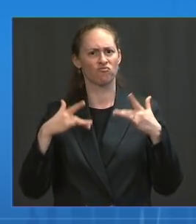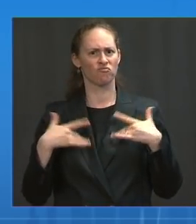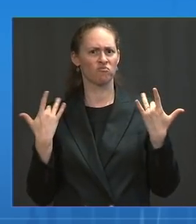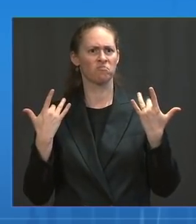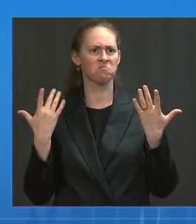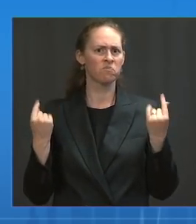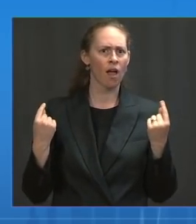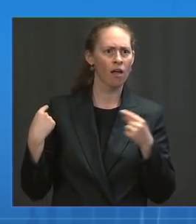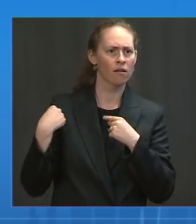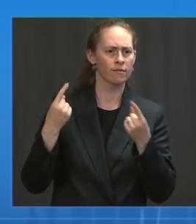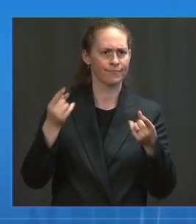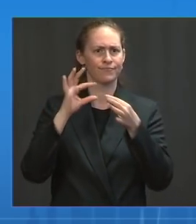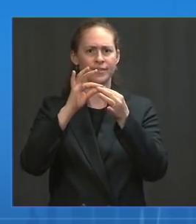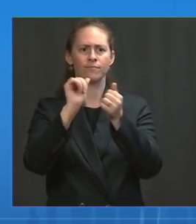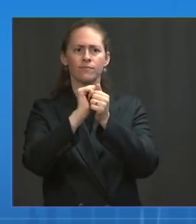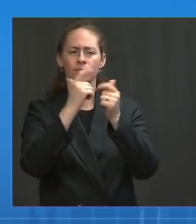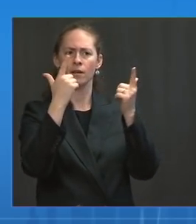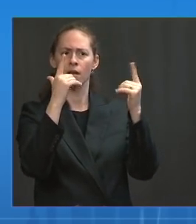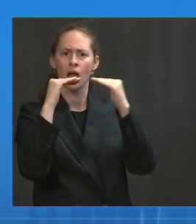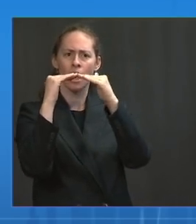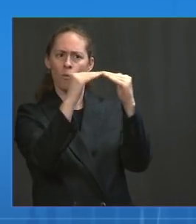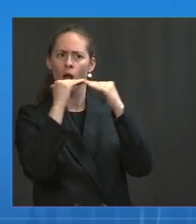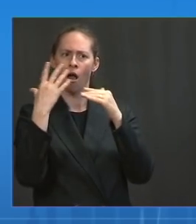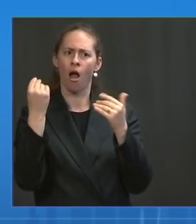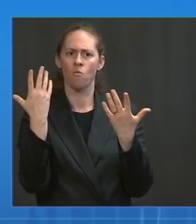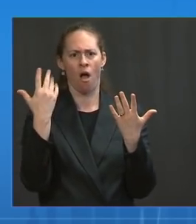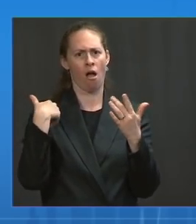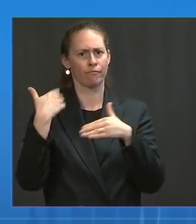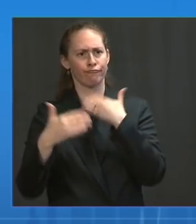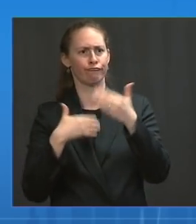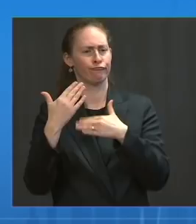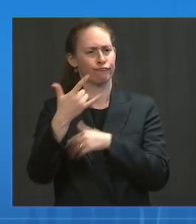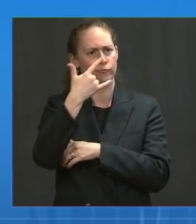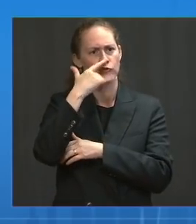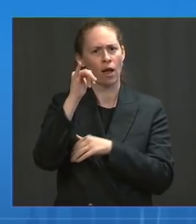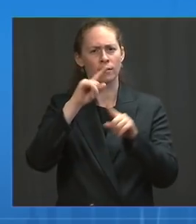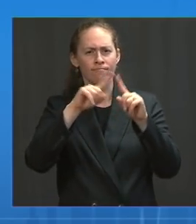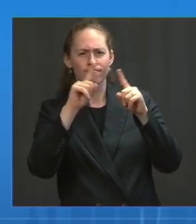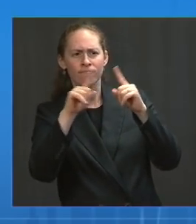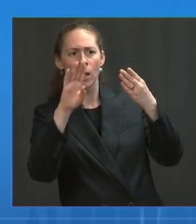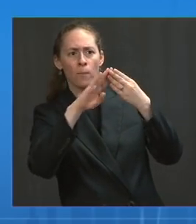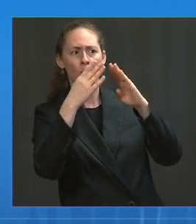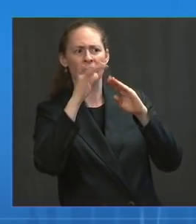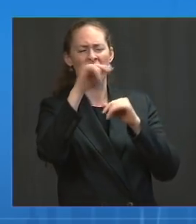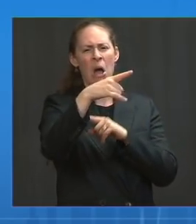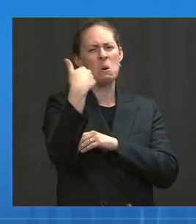and the progress we're making, vaccinating communities that have been hit the hardest by the pandemic